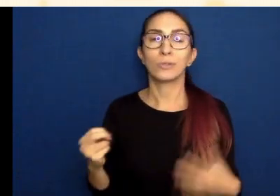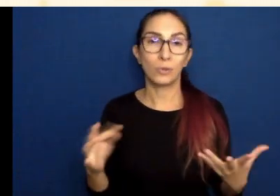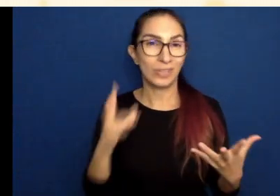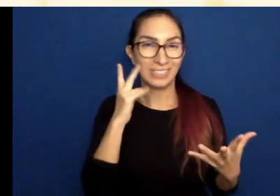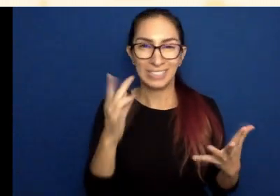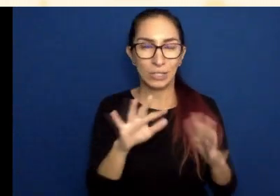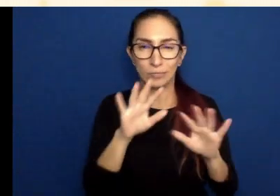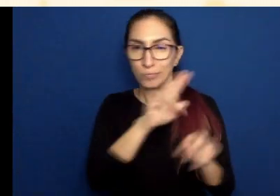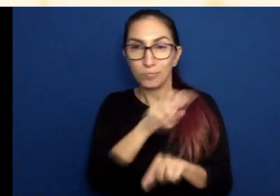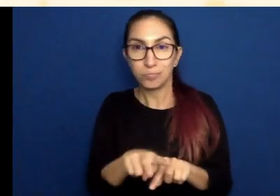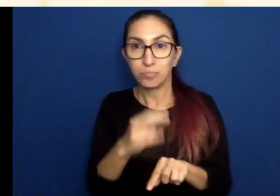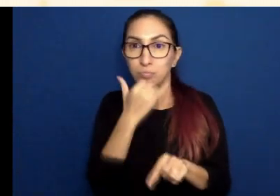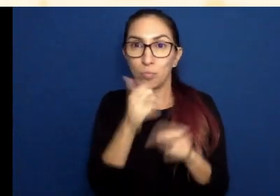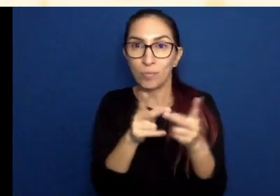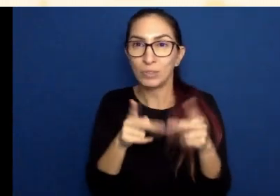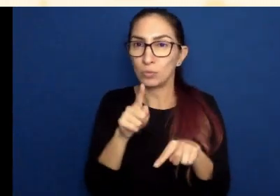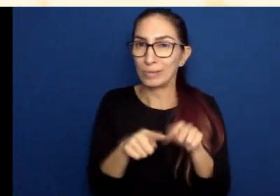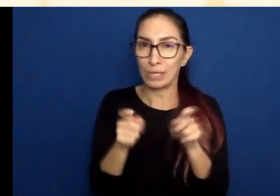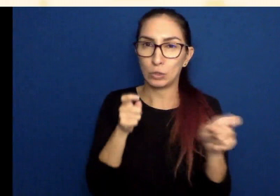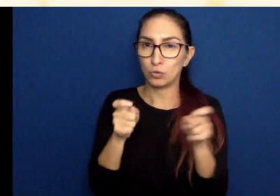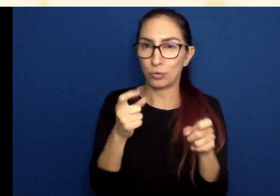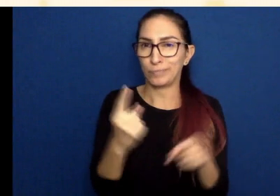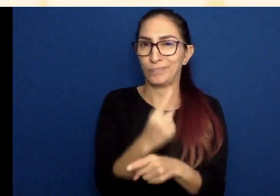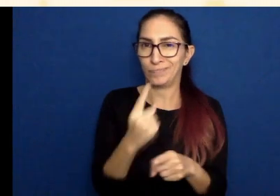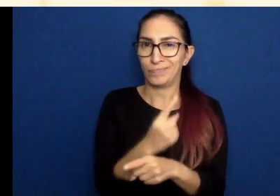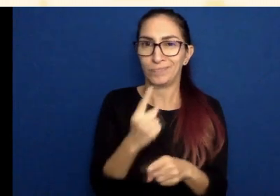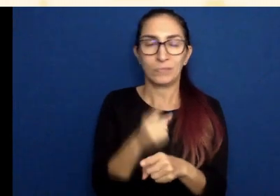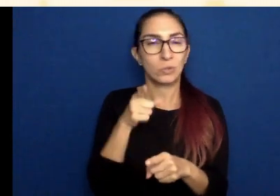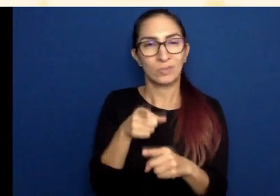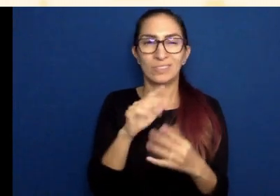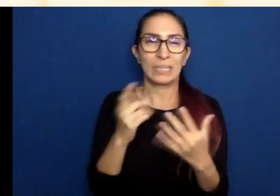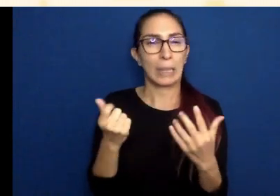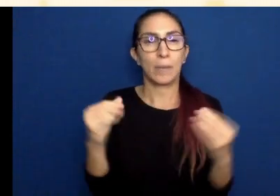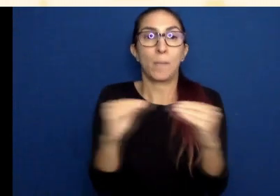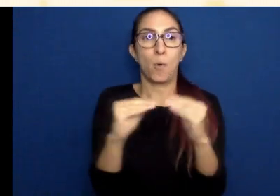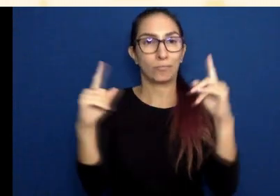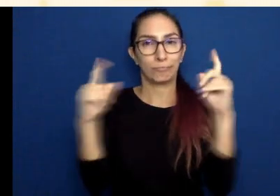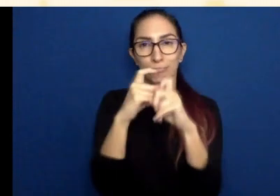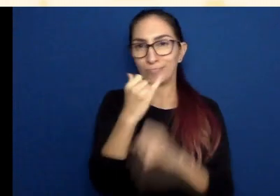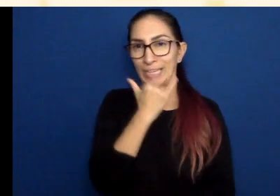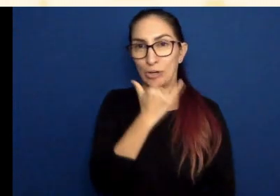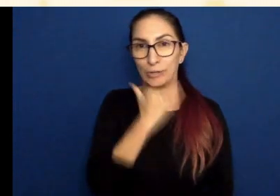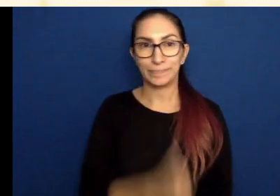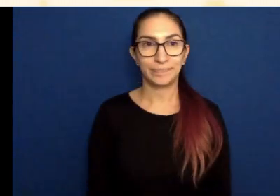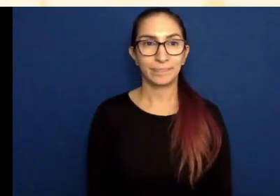So there's no real way to move between the two, which is a bit more of a complex error. What's next?